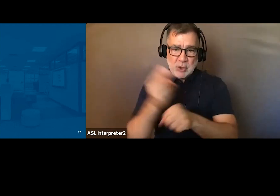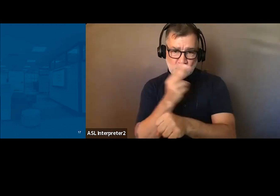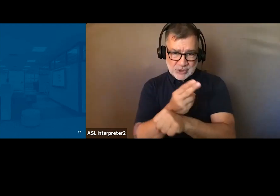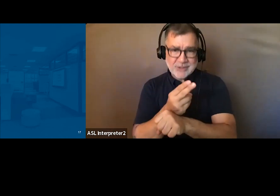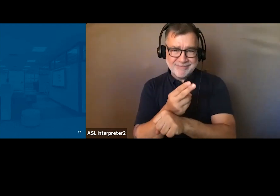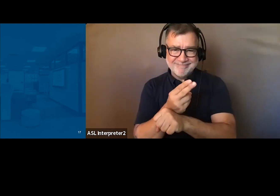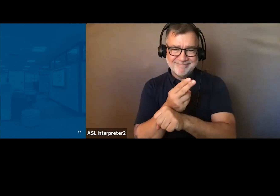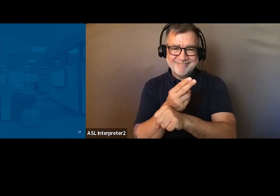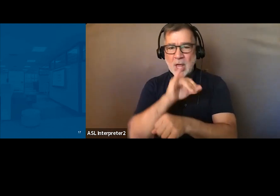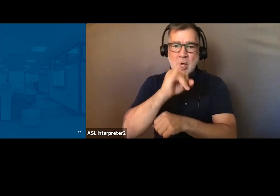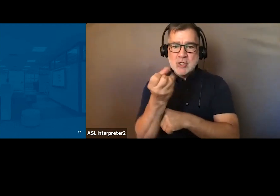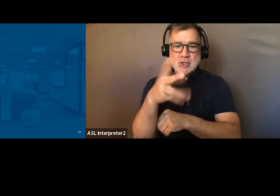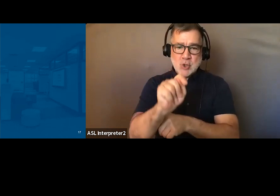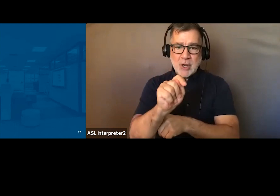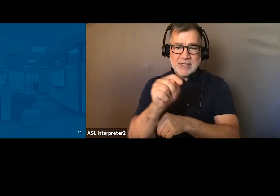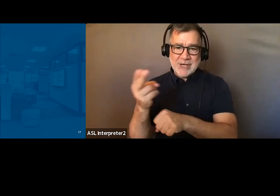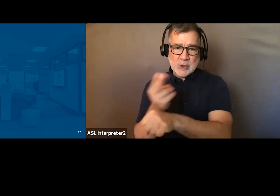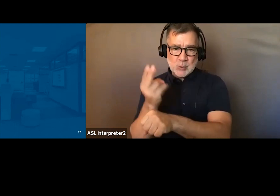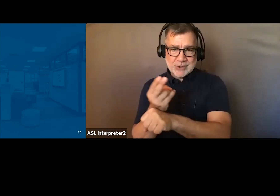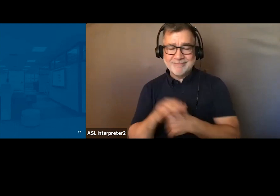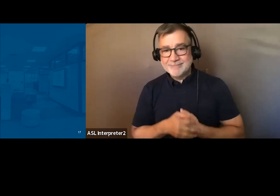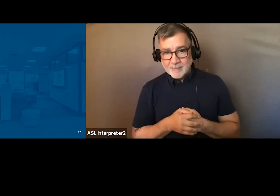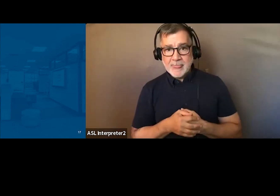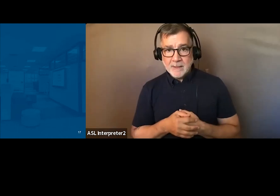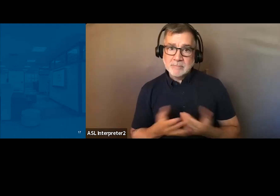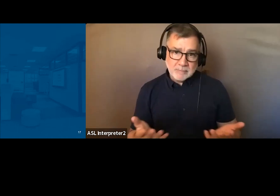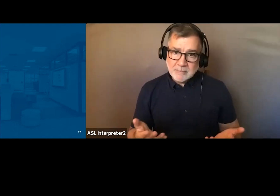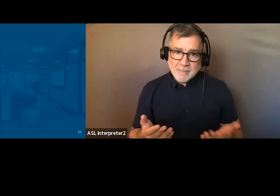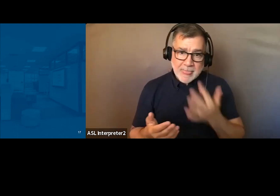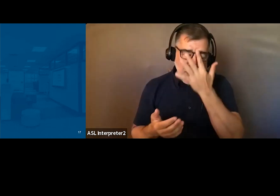Well, let me tell you, nobody does joint use charges the way GSA does.